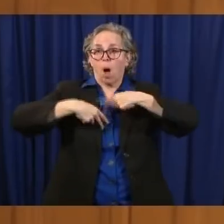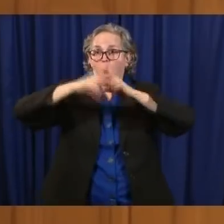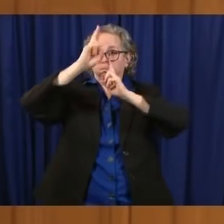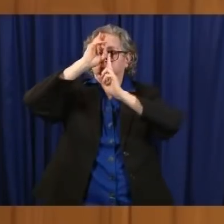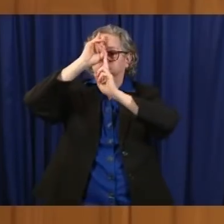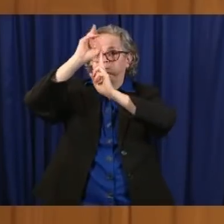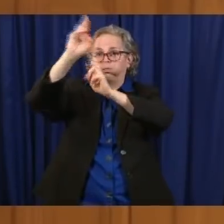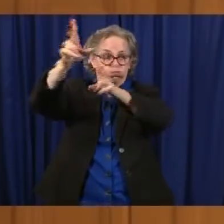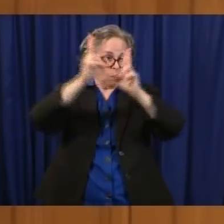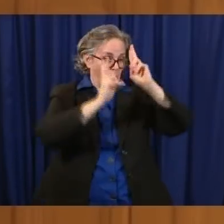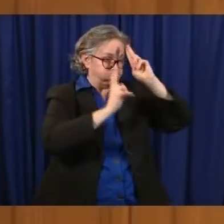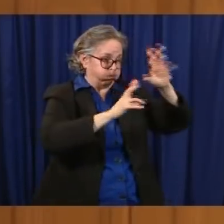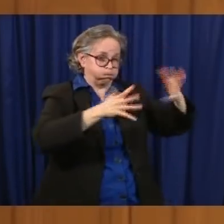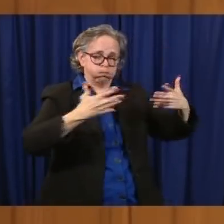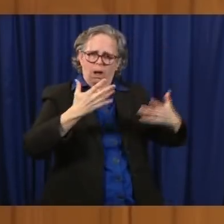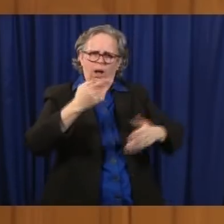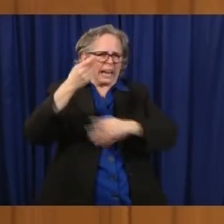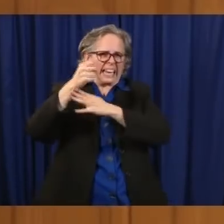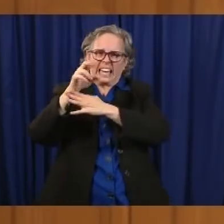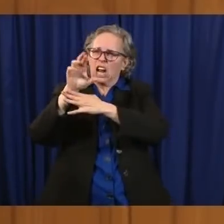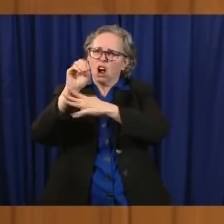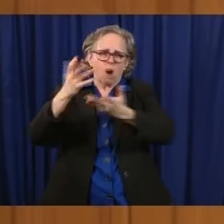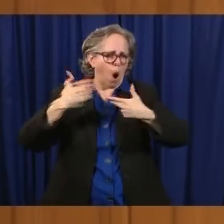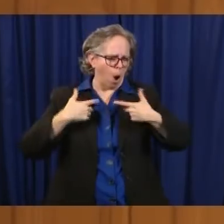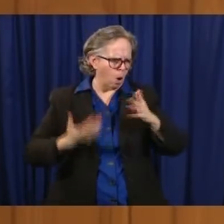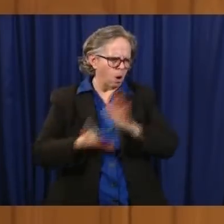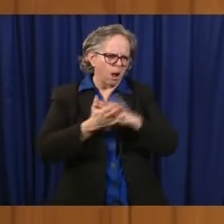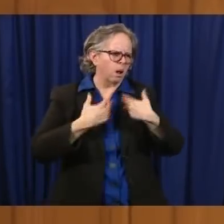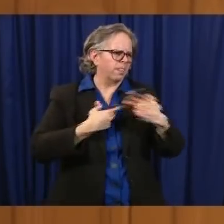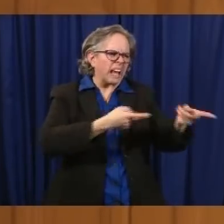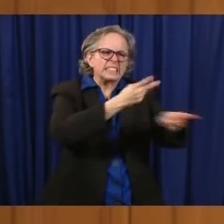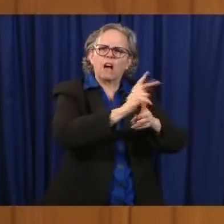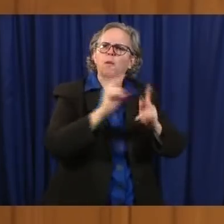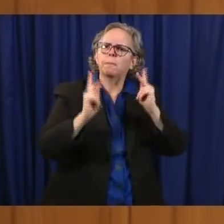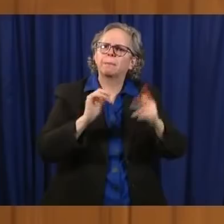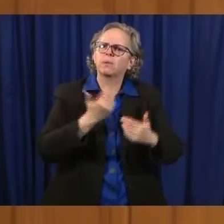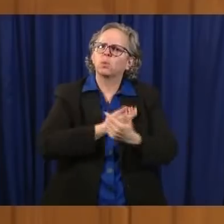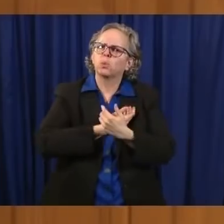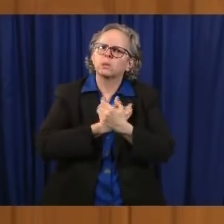TO THE PEOPLE WHO WORK THE STAFF IN THESE SETTINGS, TRULY